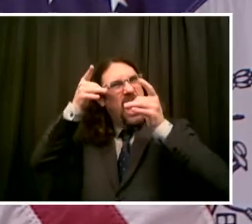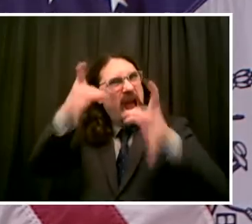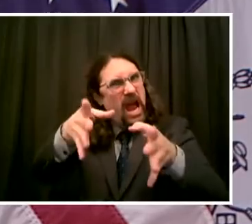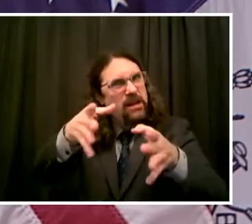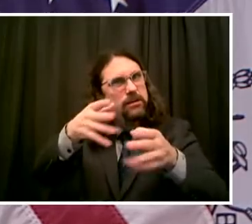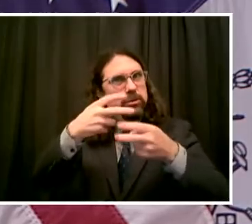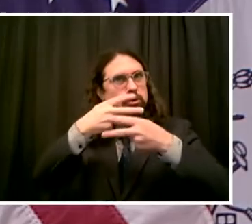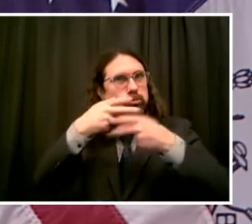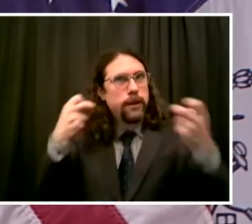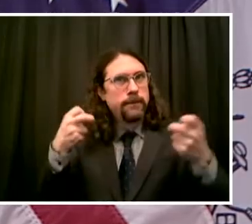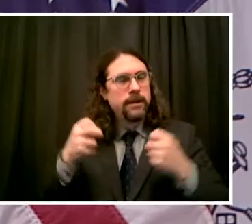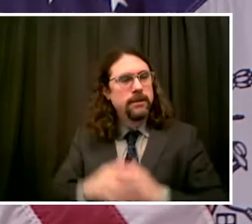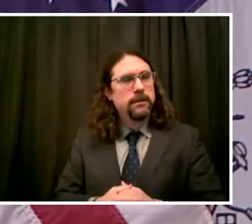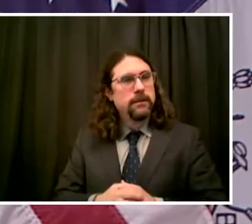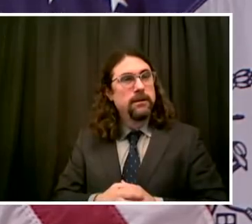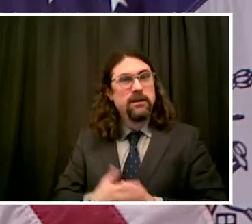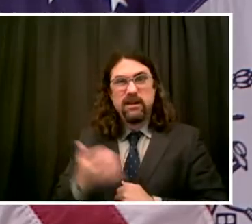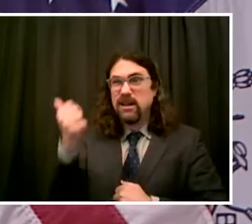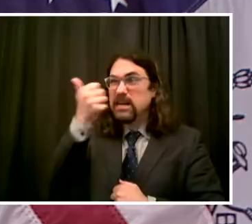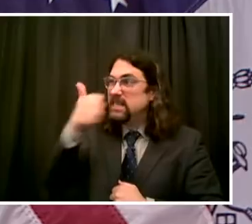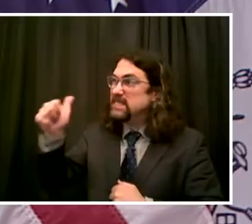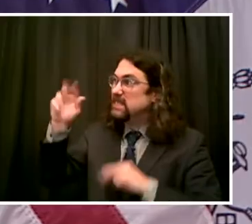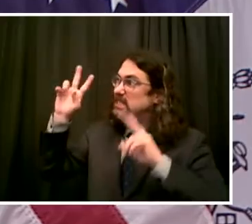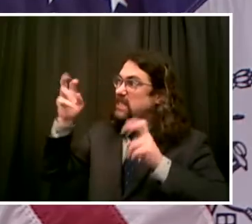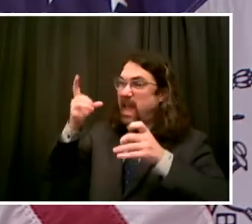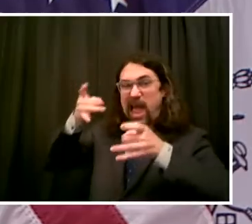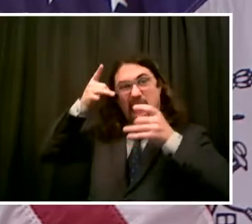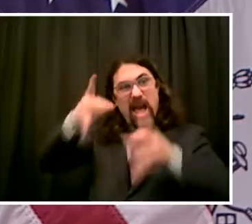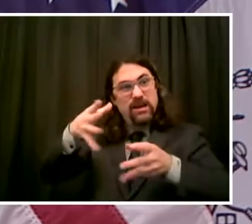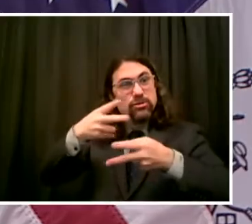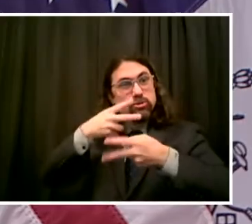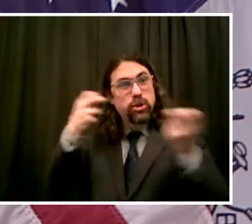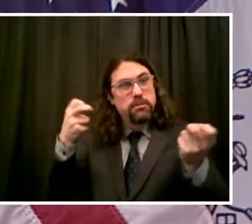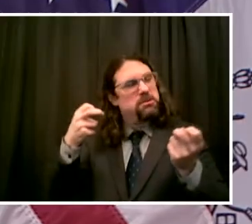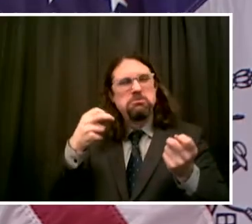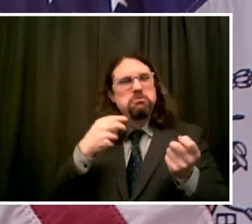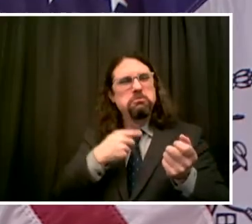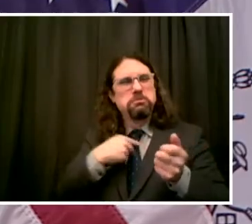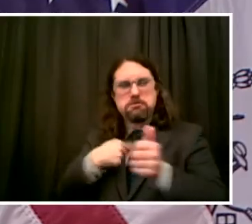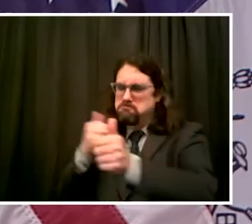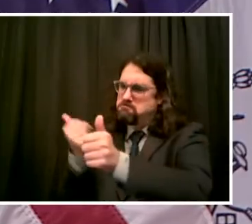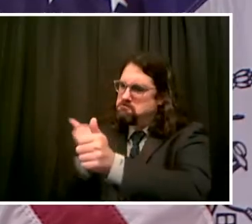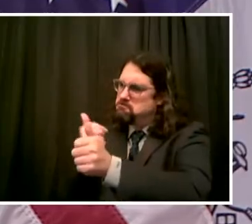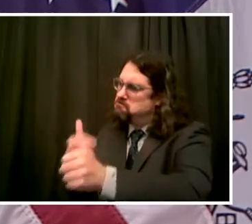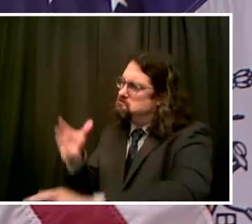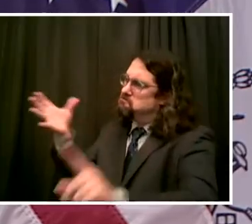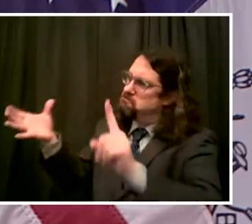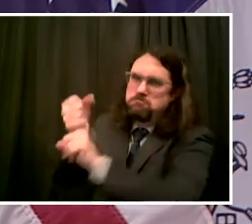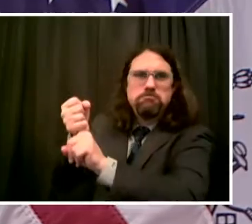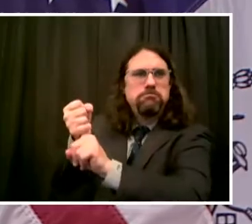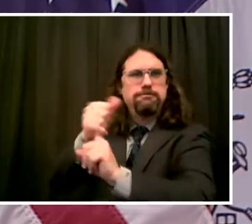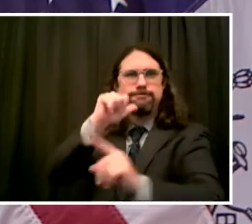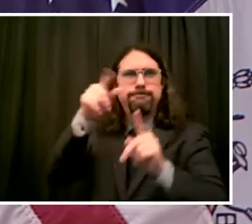KMAEU SREH TERE ARE CONSEQUENCES FOR THE PERPETRATOR. THAT'S SOMETHG APLA NN T N